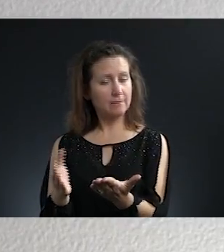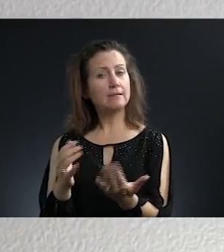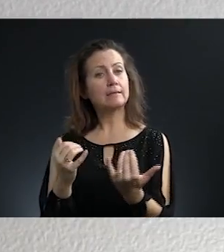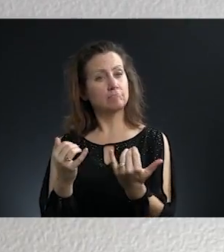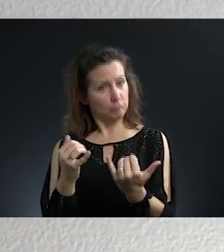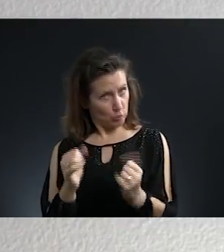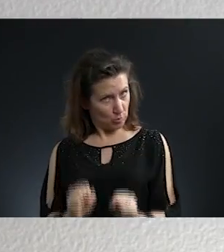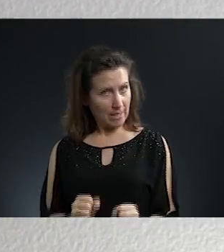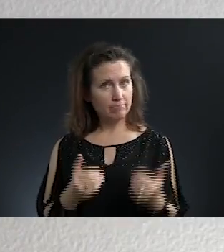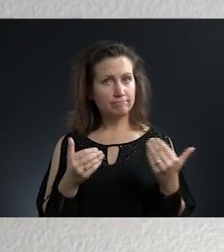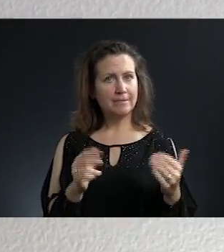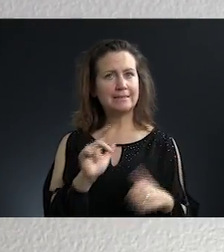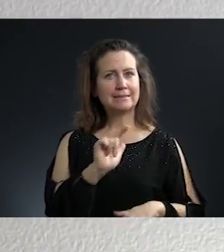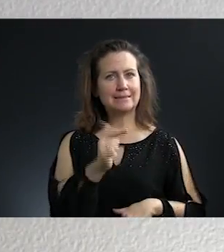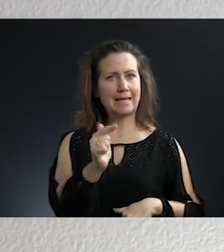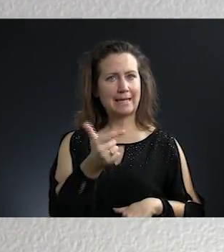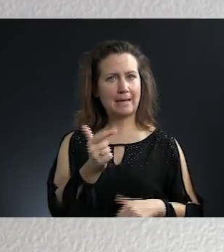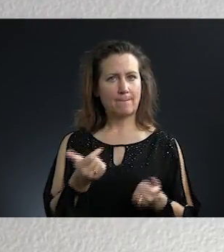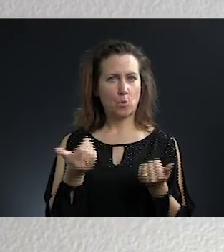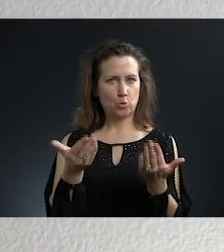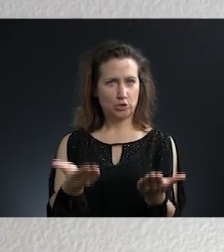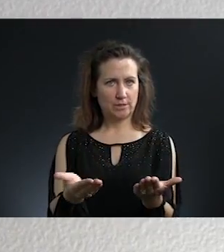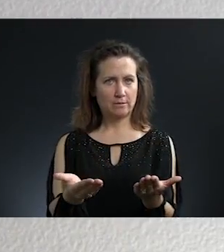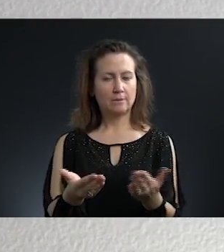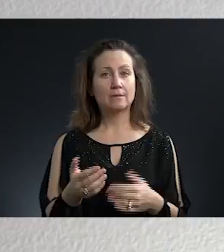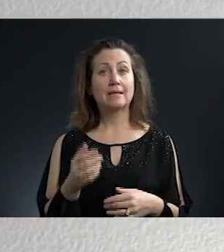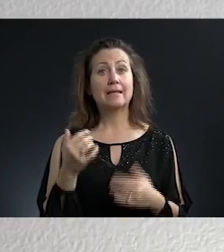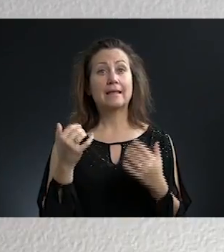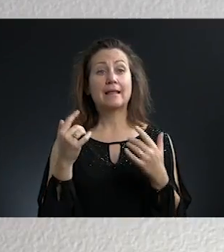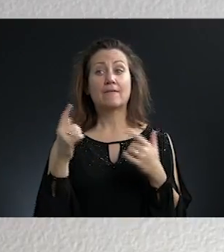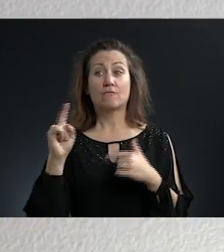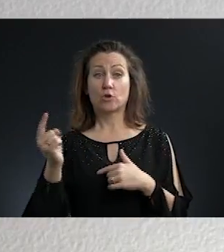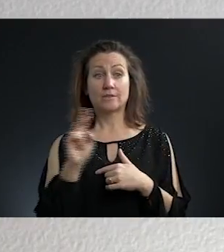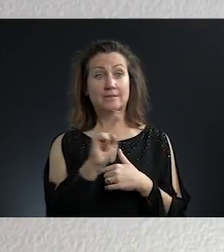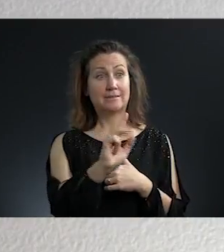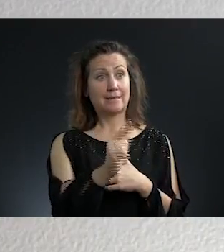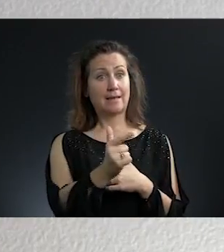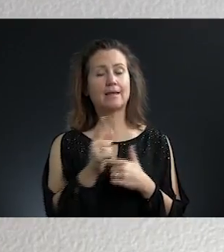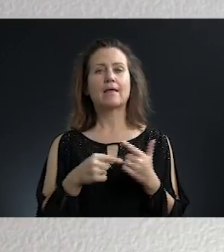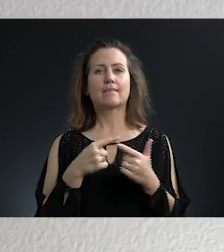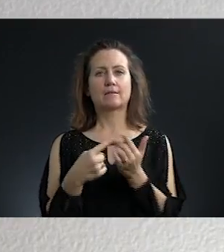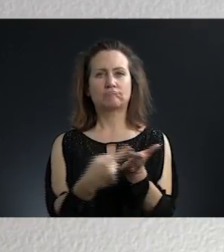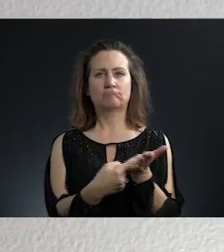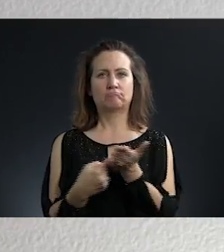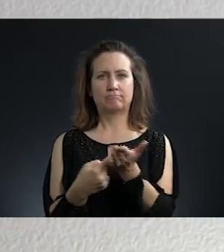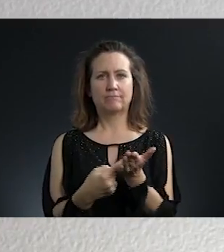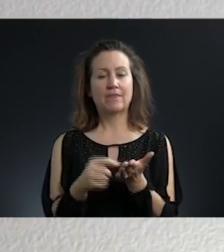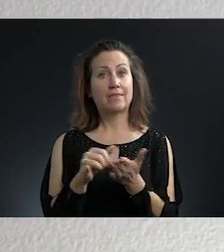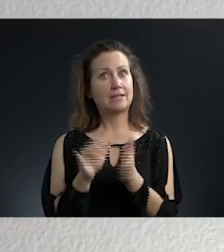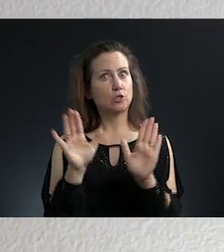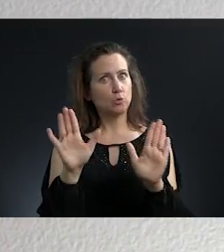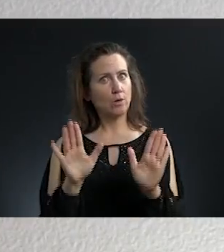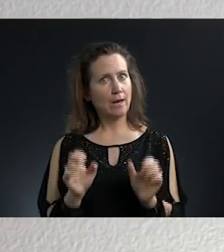Now it will go out for discussion again a great opportunity for you to ask questions. If you don't understand before the vote is taken